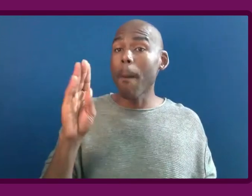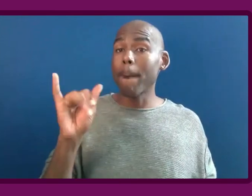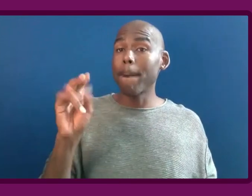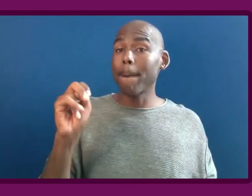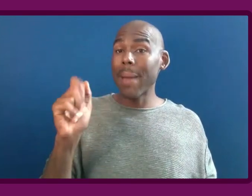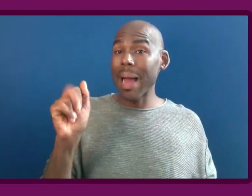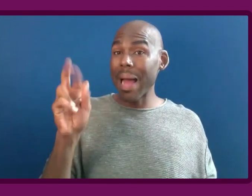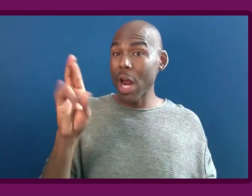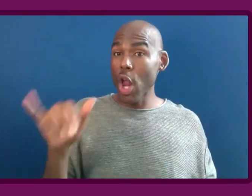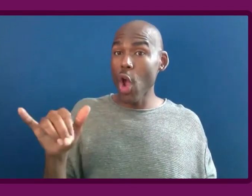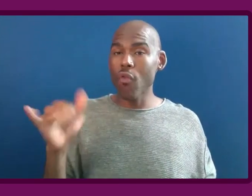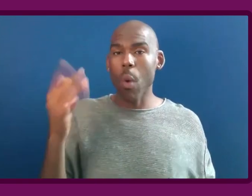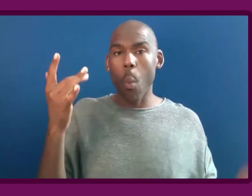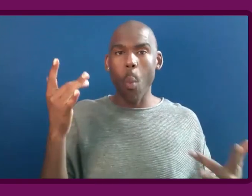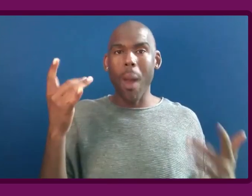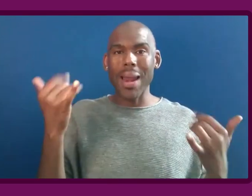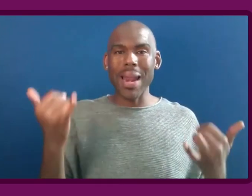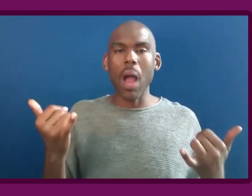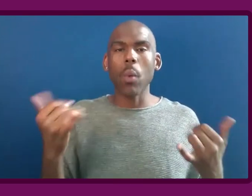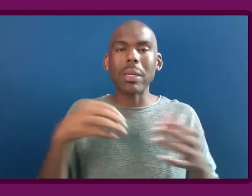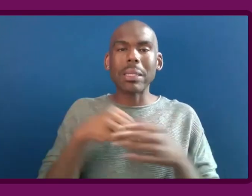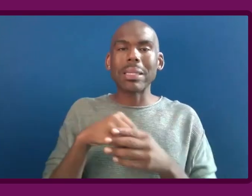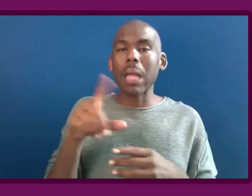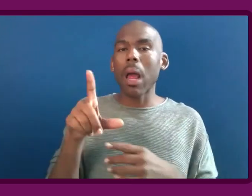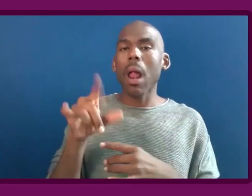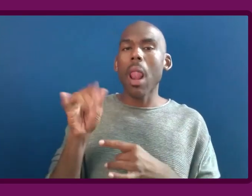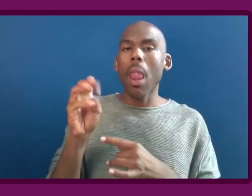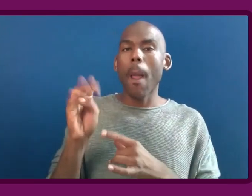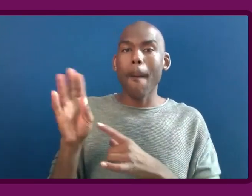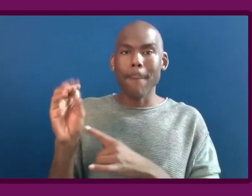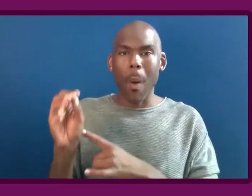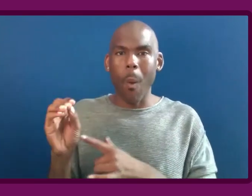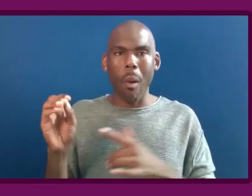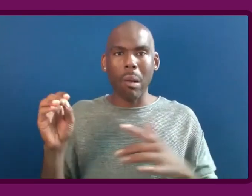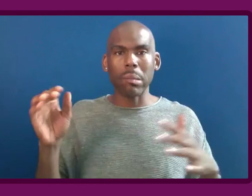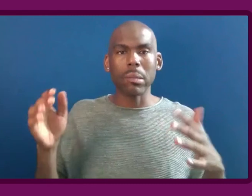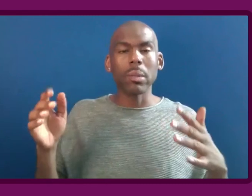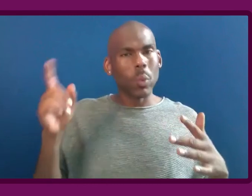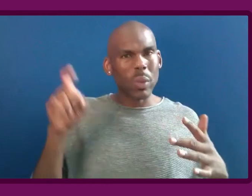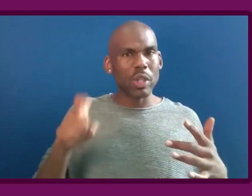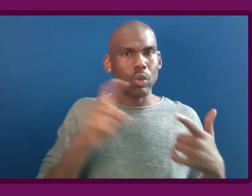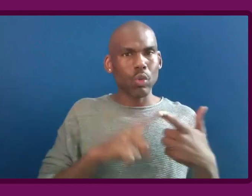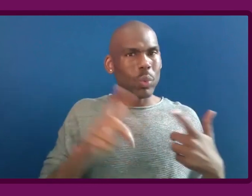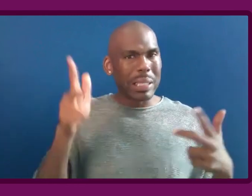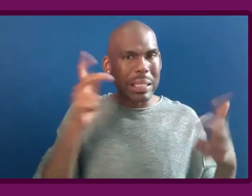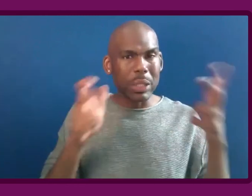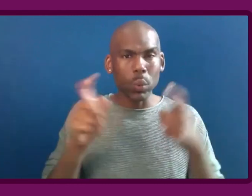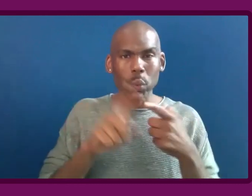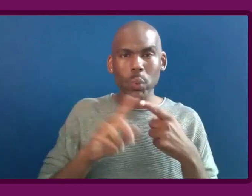that I will keep pushing as long as I decide to. I think it's something that we need to raise